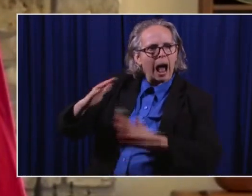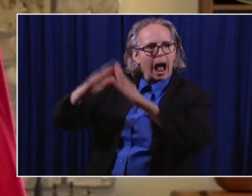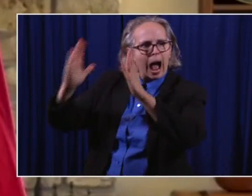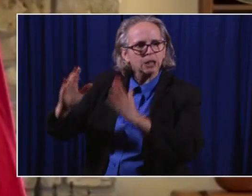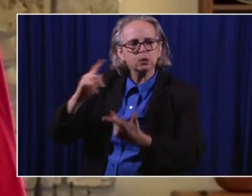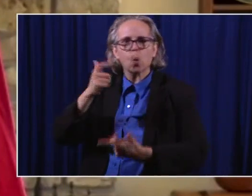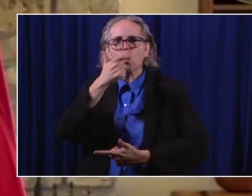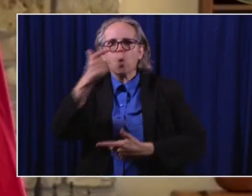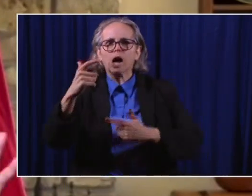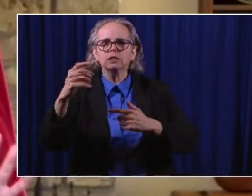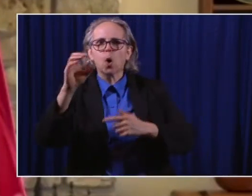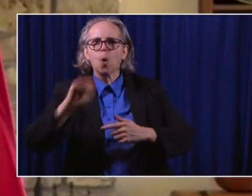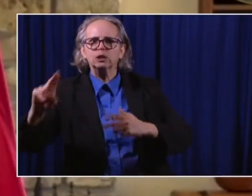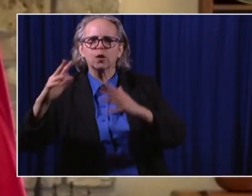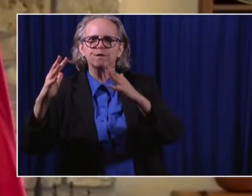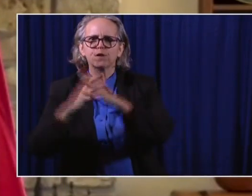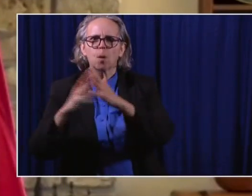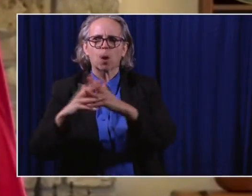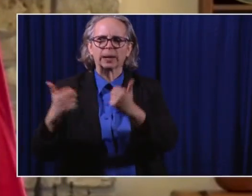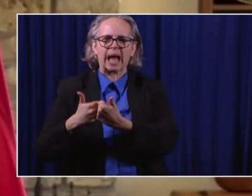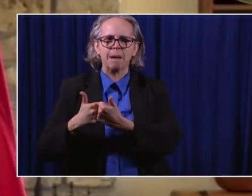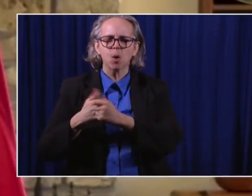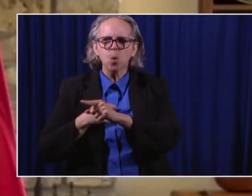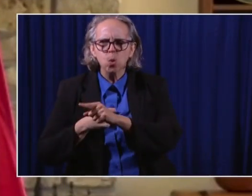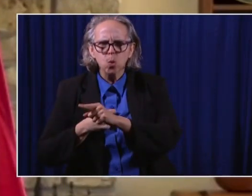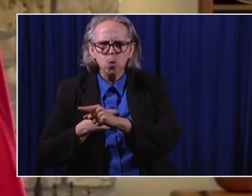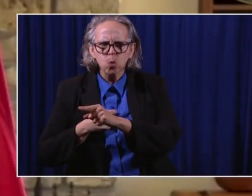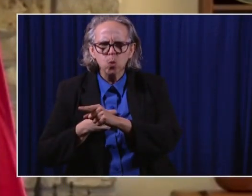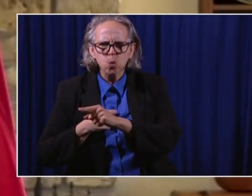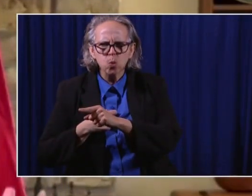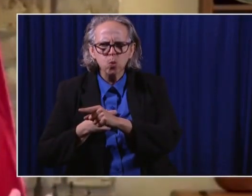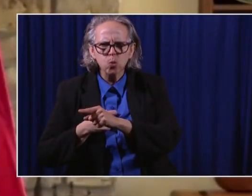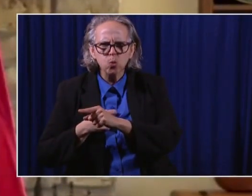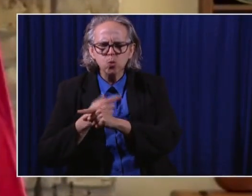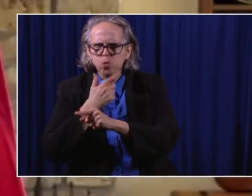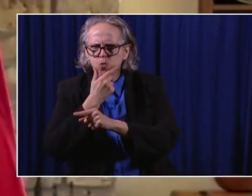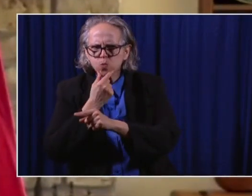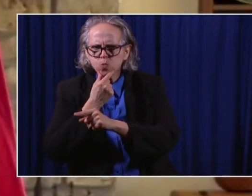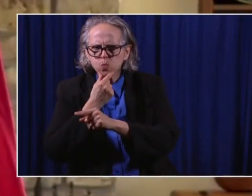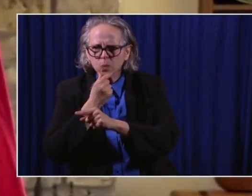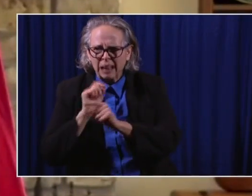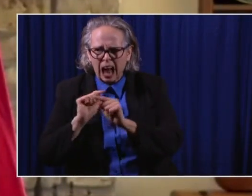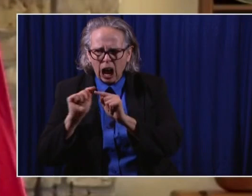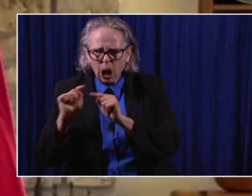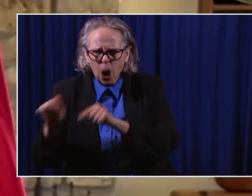WROTE DOWN TODAY.IF YOU'RE THINKING ABOUT GOING WI FRIENDS, DON'T DO IT.